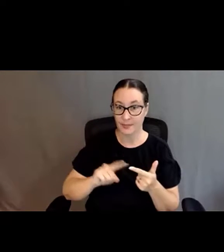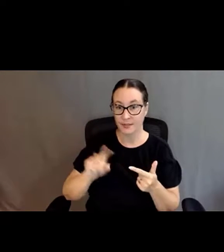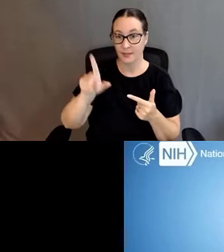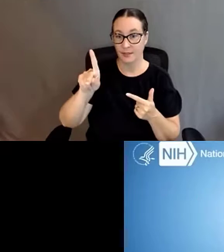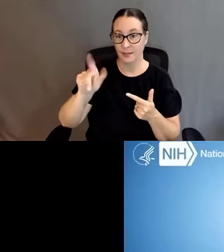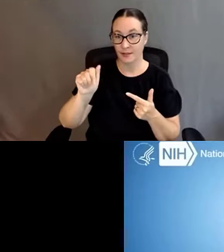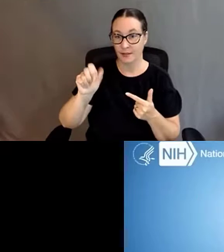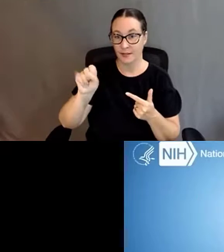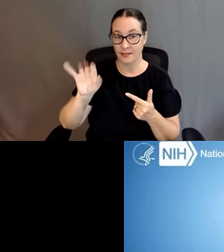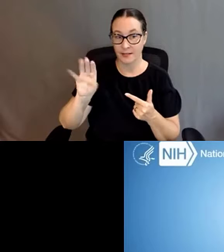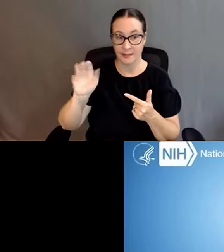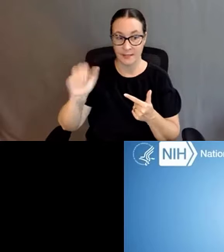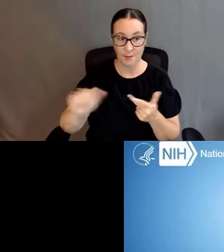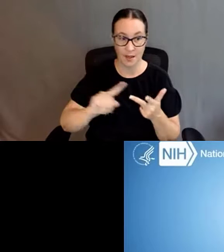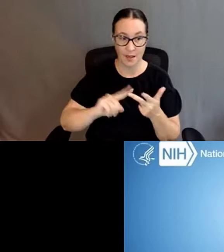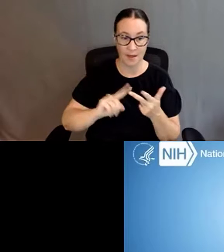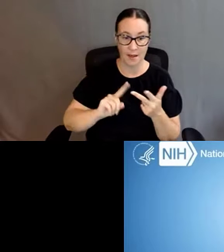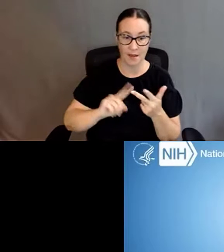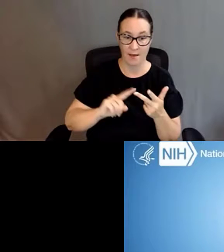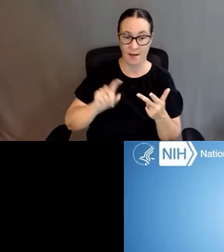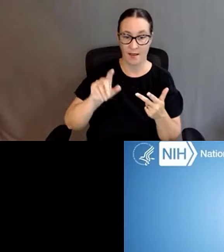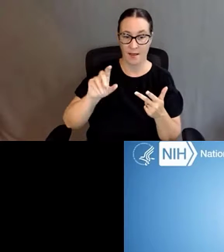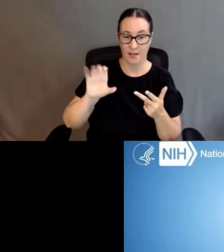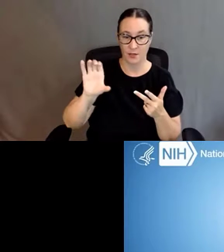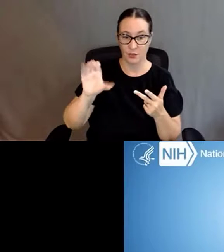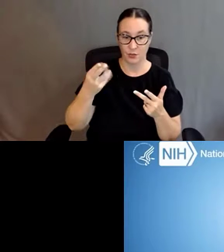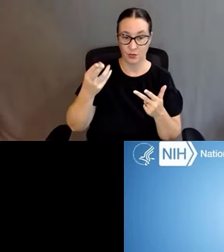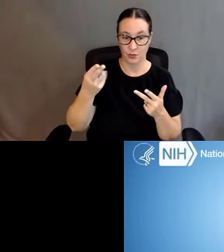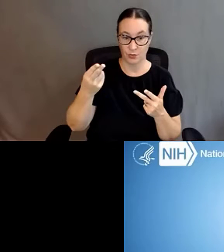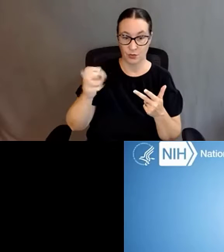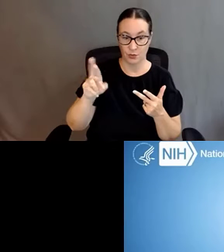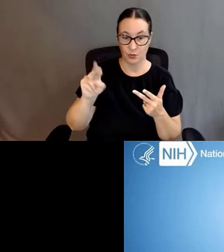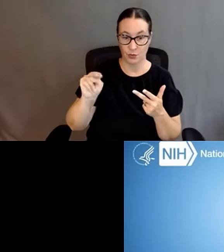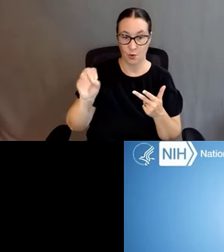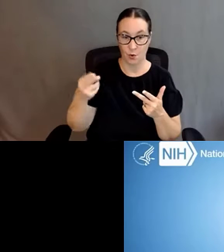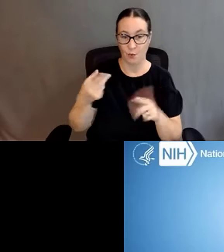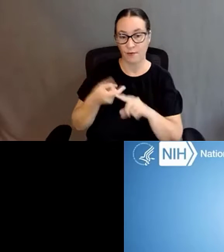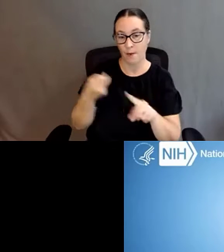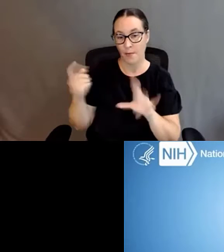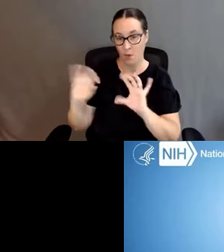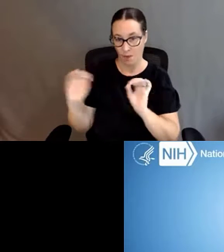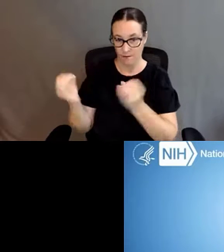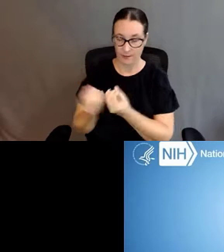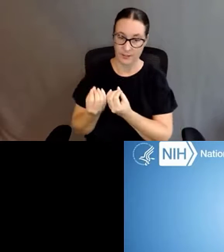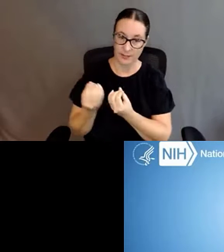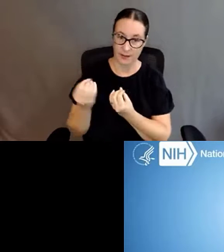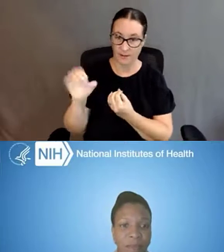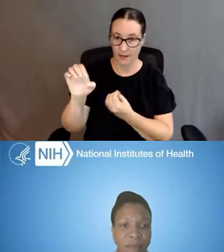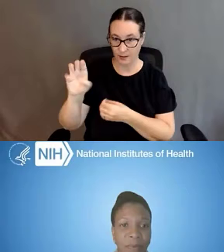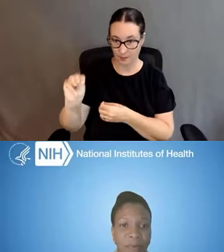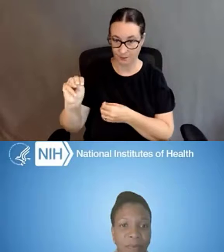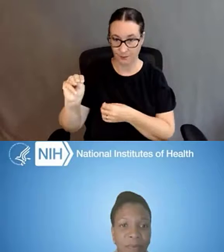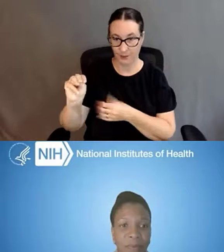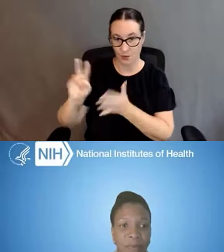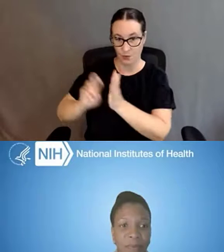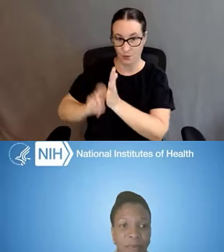from the Office of Extramural Research. Thank you, guys, so much for joining us, and thank you, all, for submitting your questions